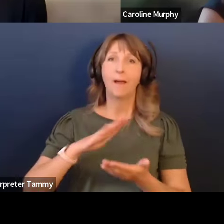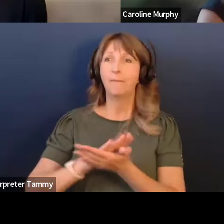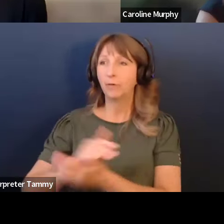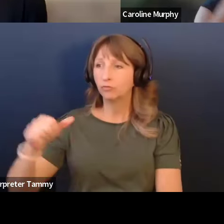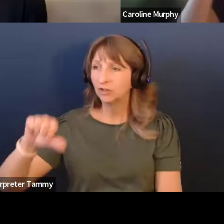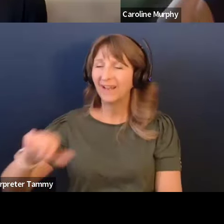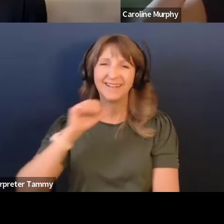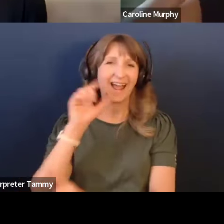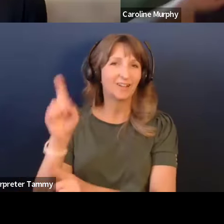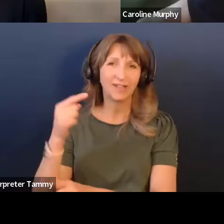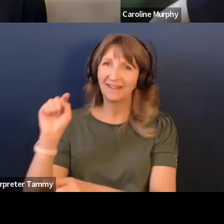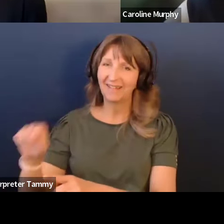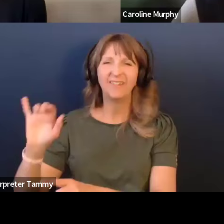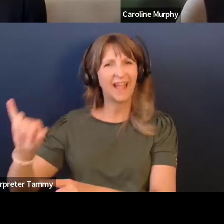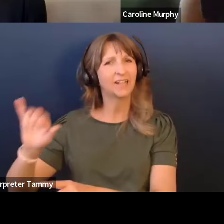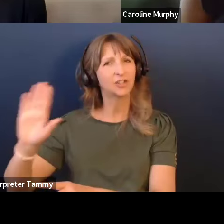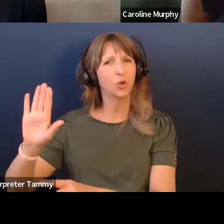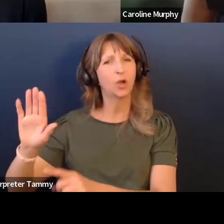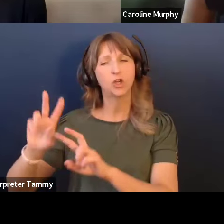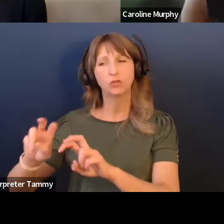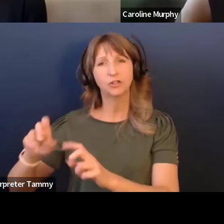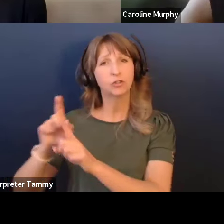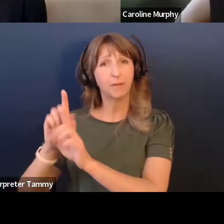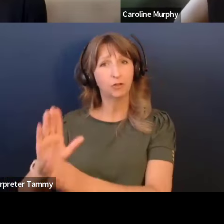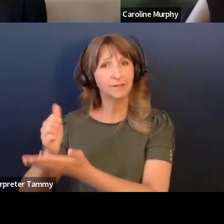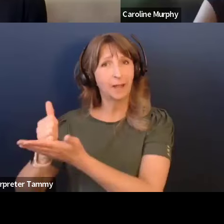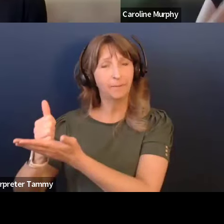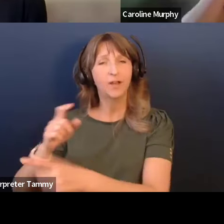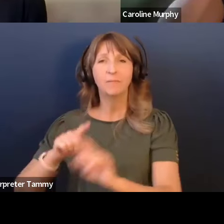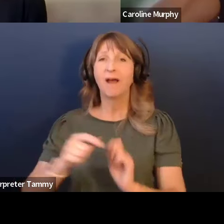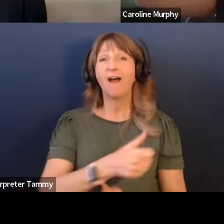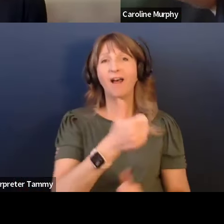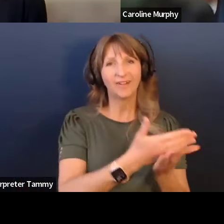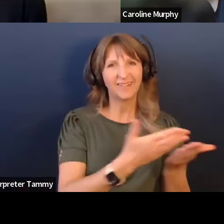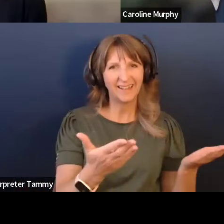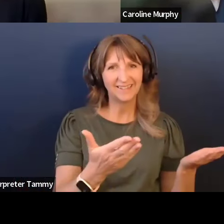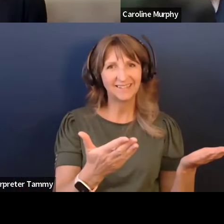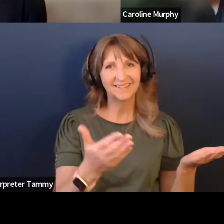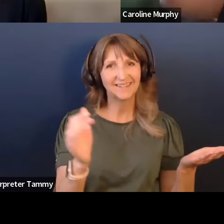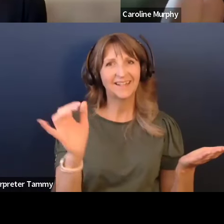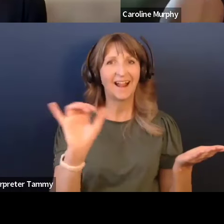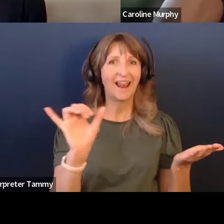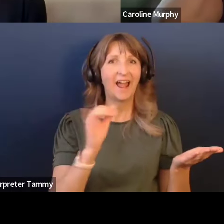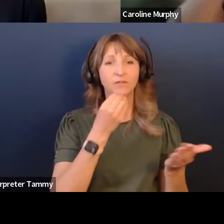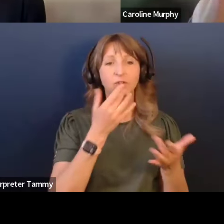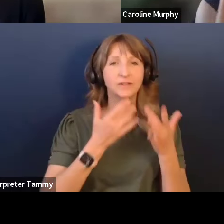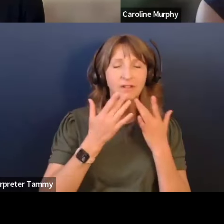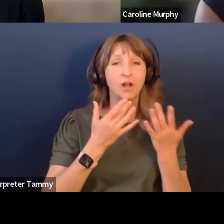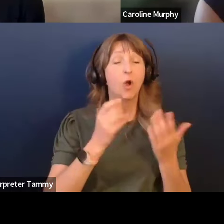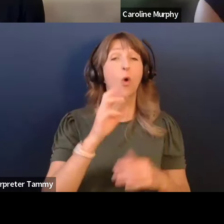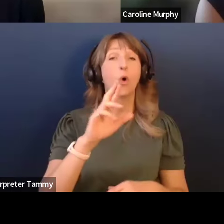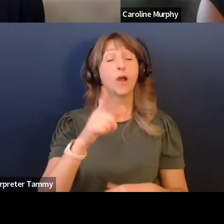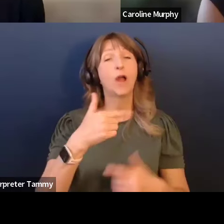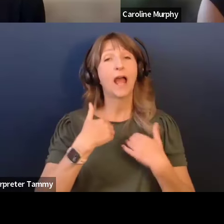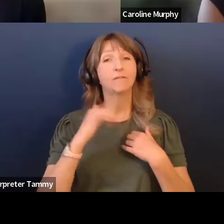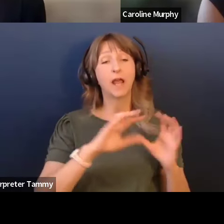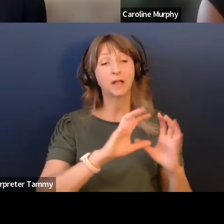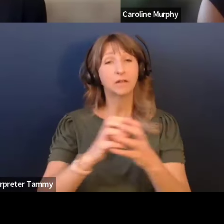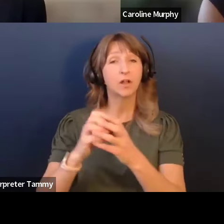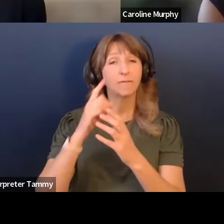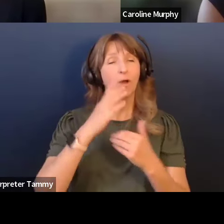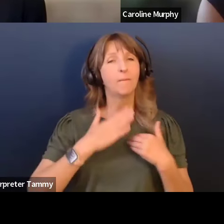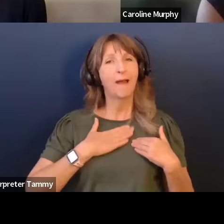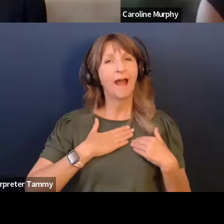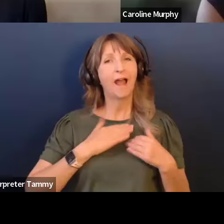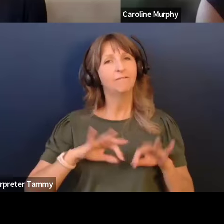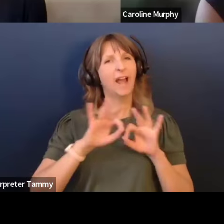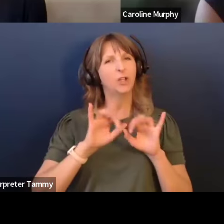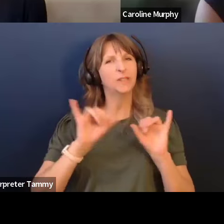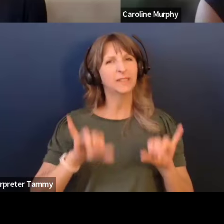equipped to handle but is there infrastructure where you can find connections to the systems